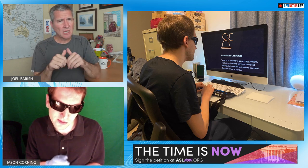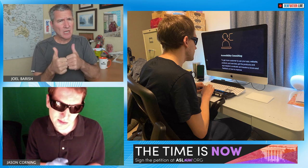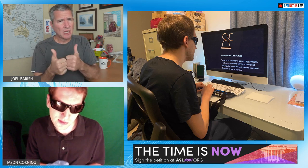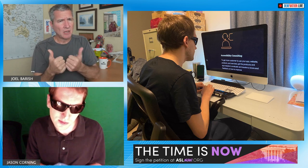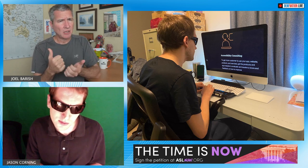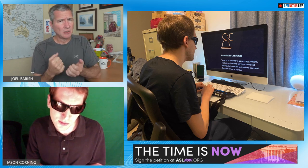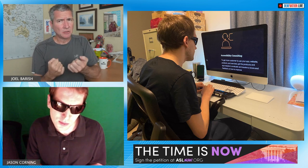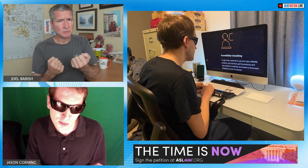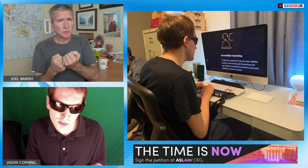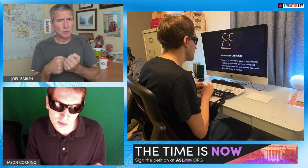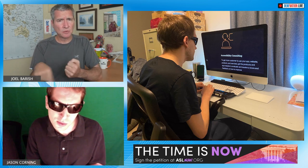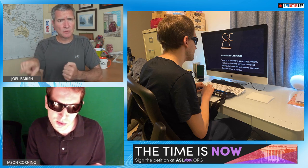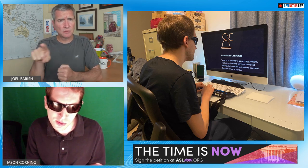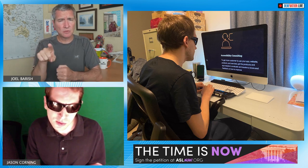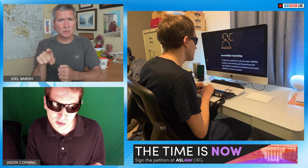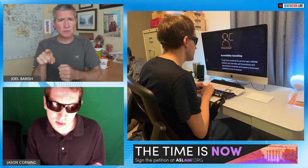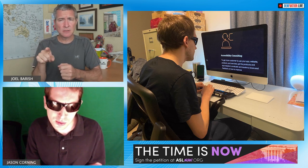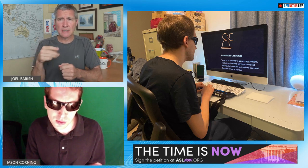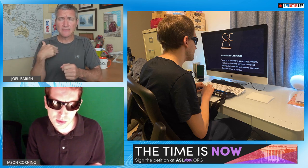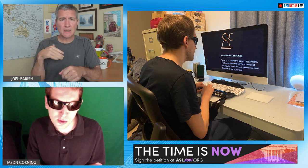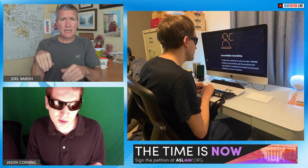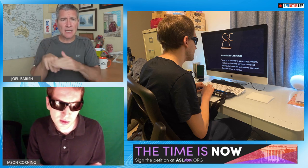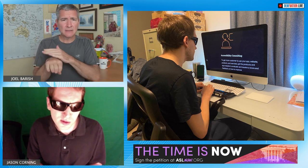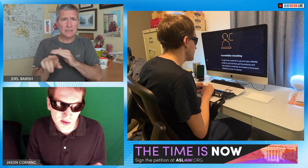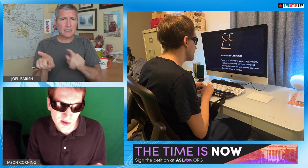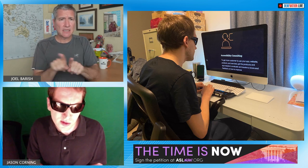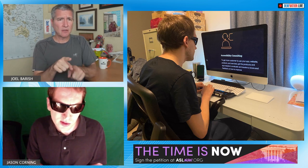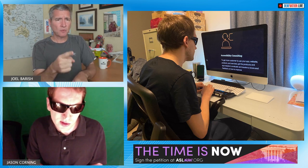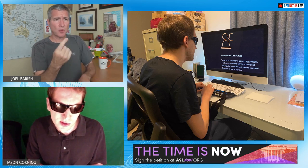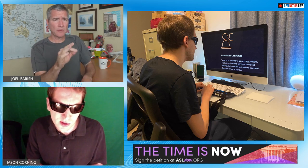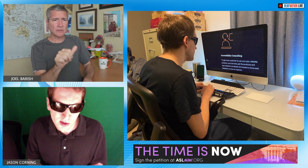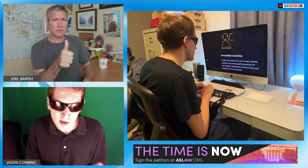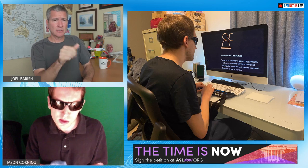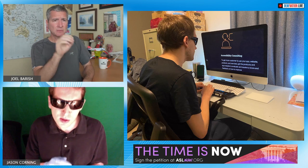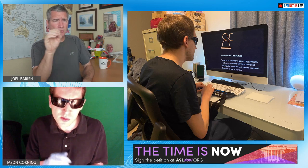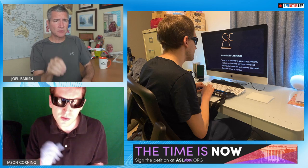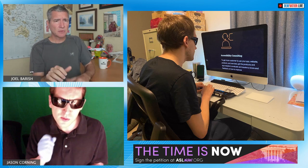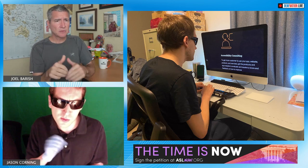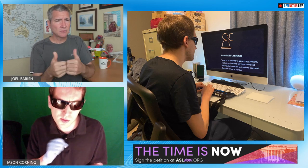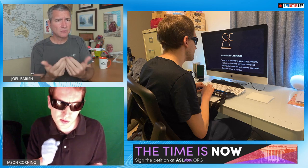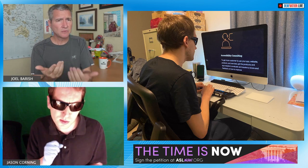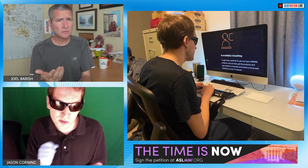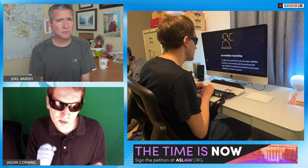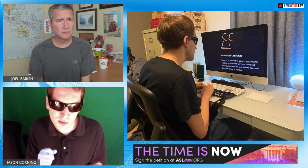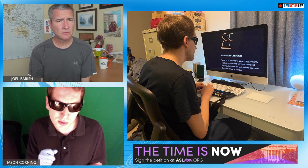How can we get 90% to be part of 10%?